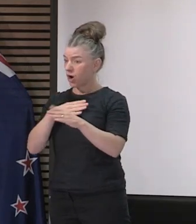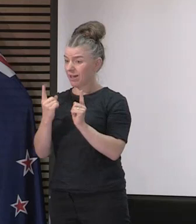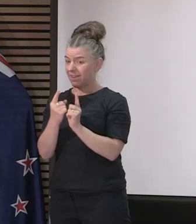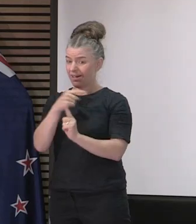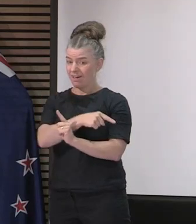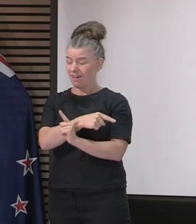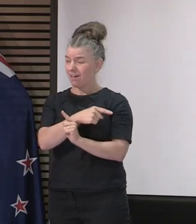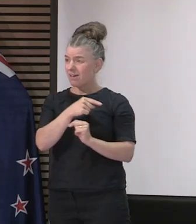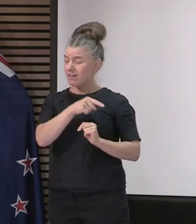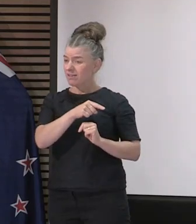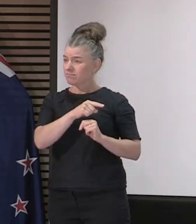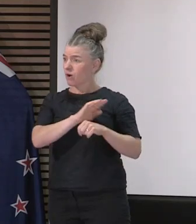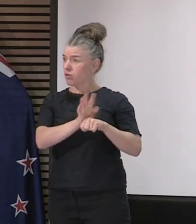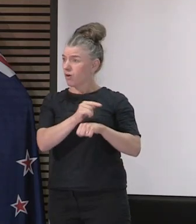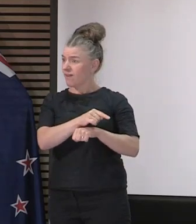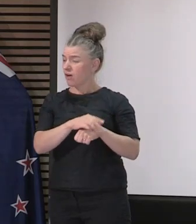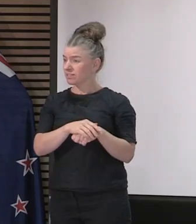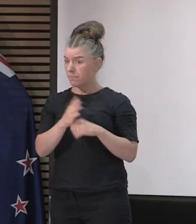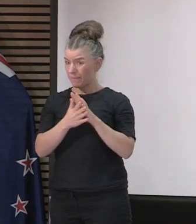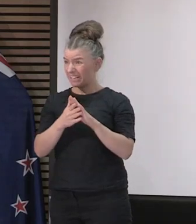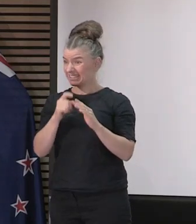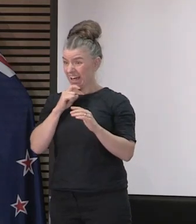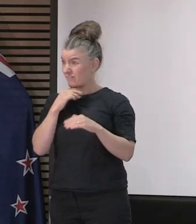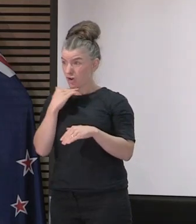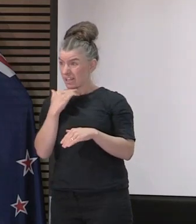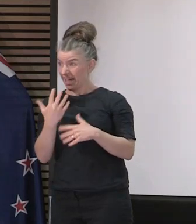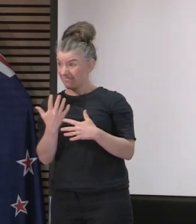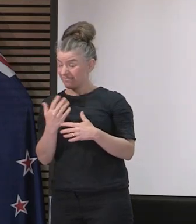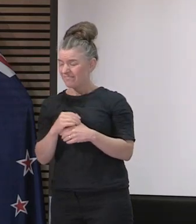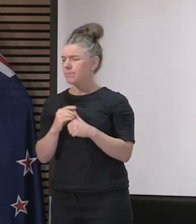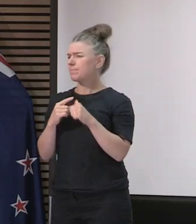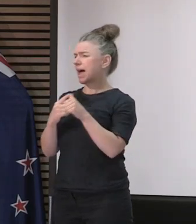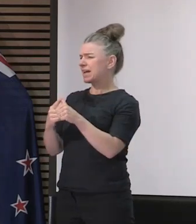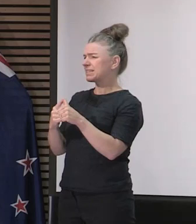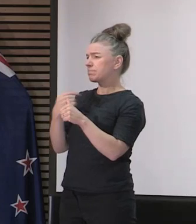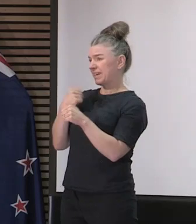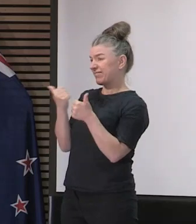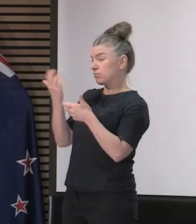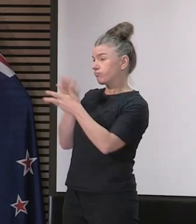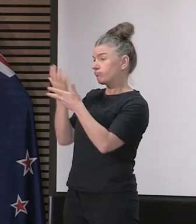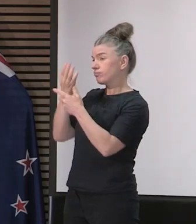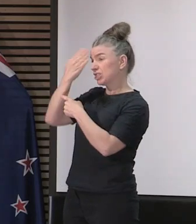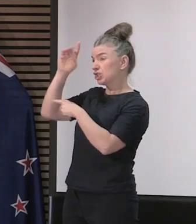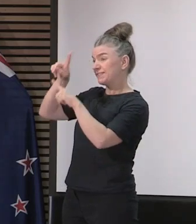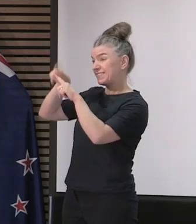On those staff stood down, has created starfish resource shortages? >> Not as far as I